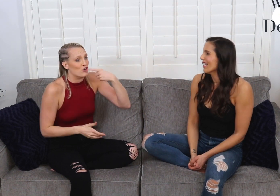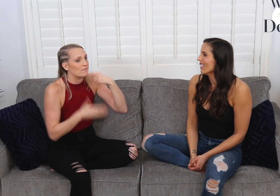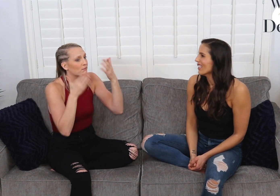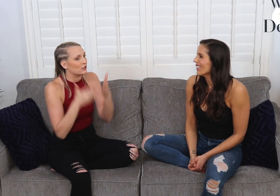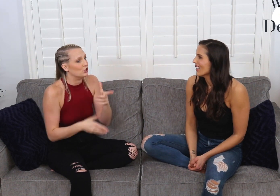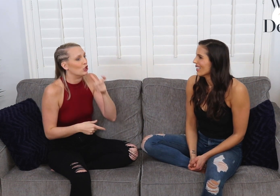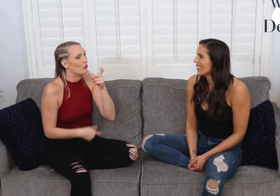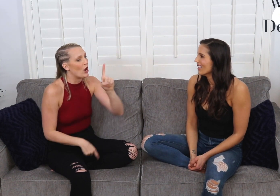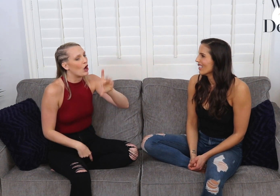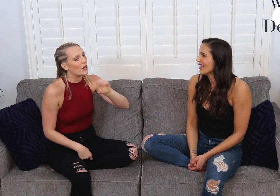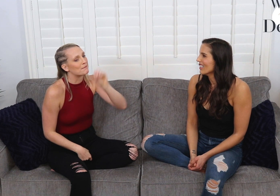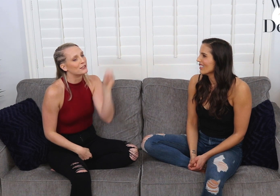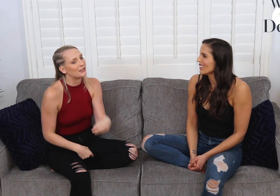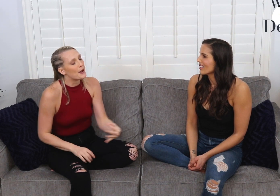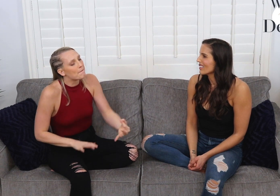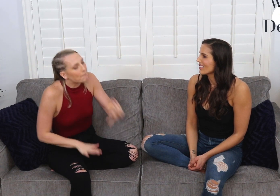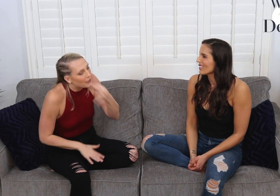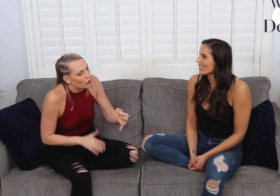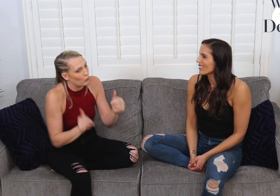If you find a hearing person who is a hundred percent